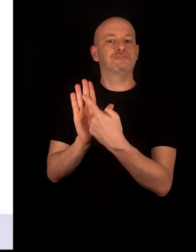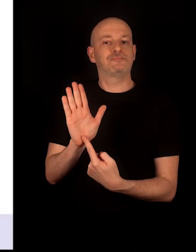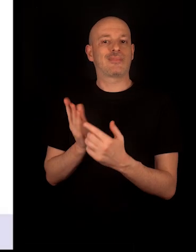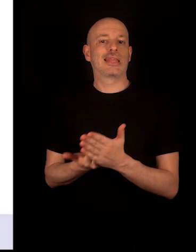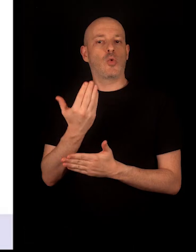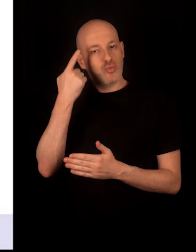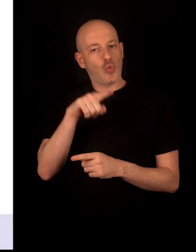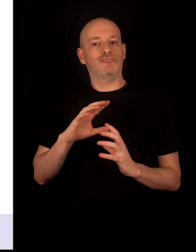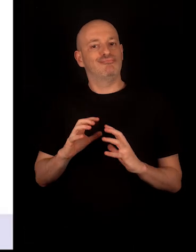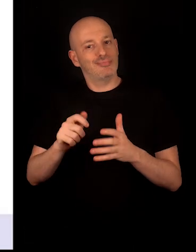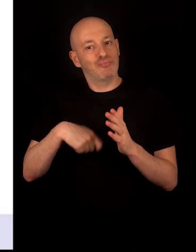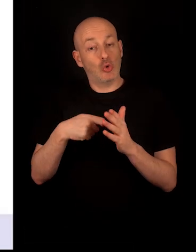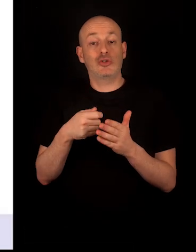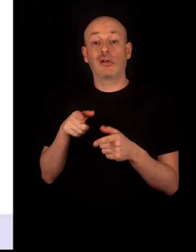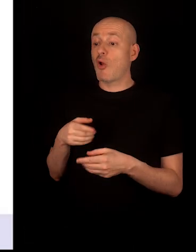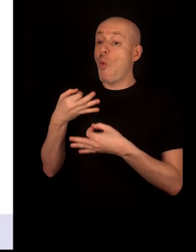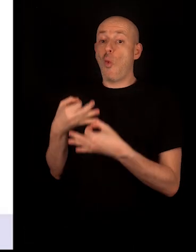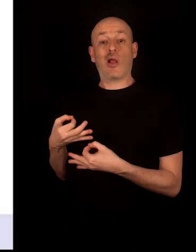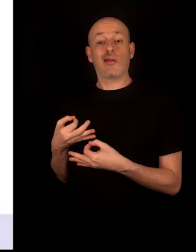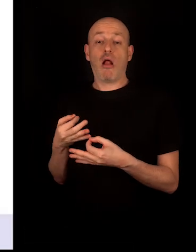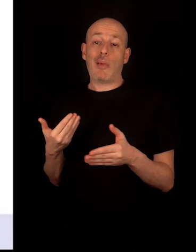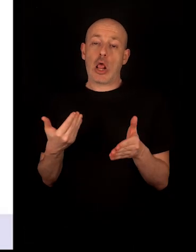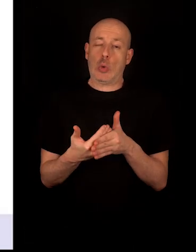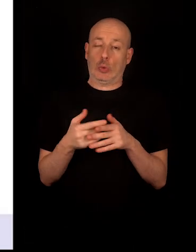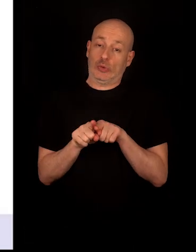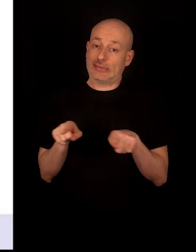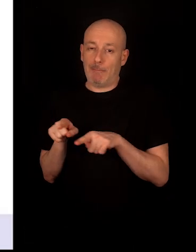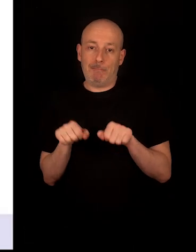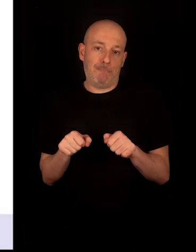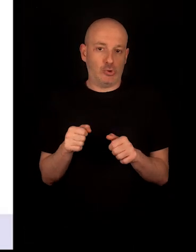to implement the project as close to the original plan as possible.